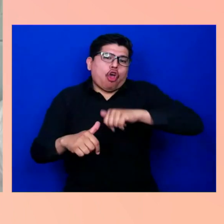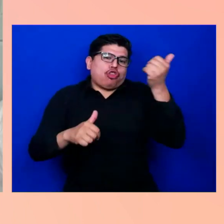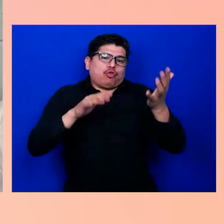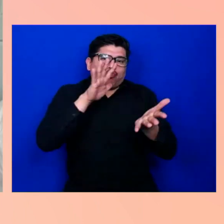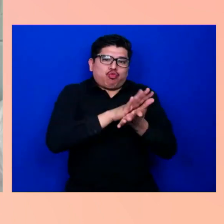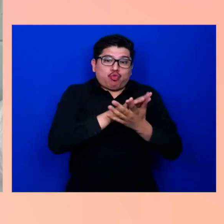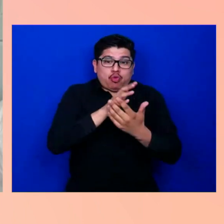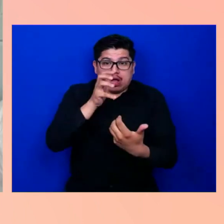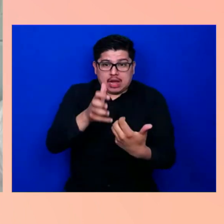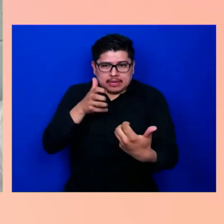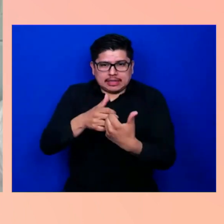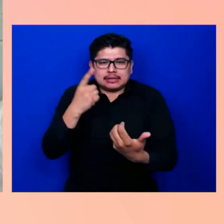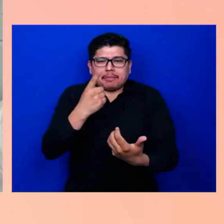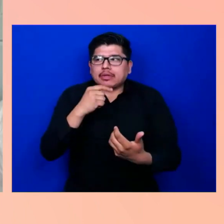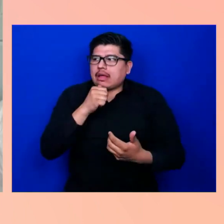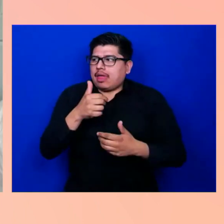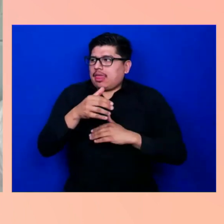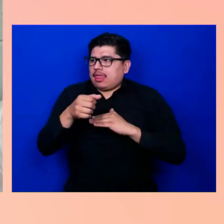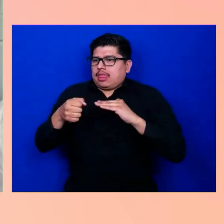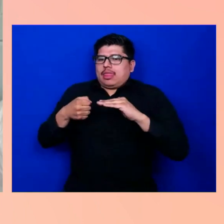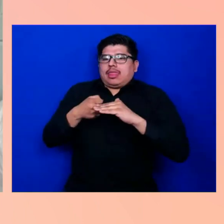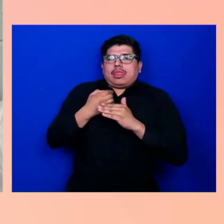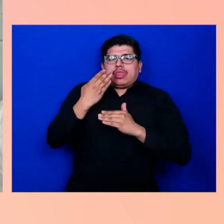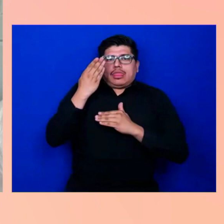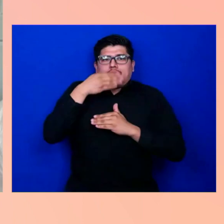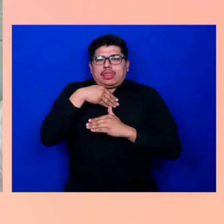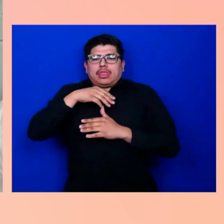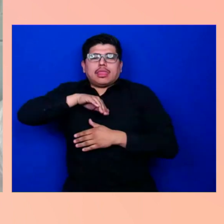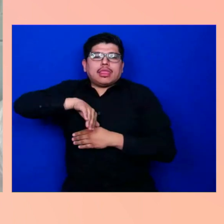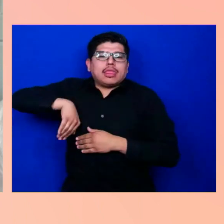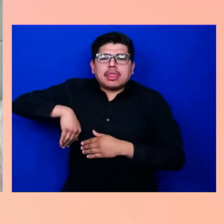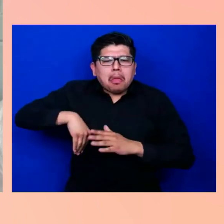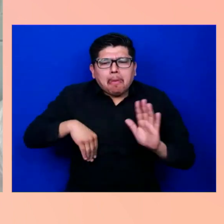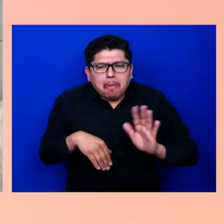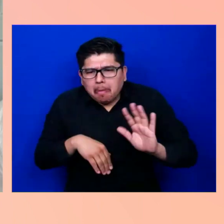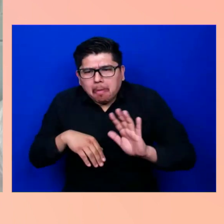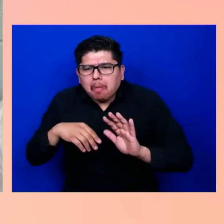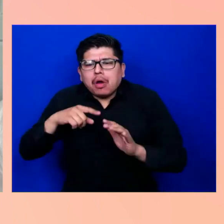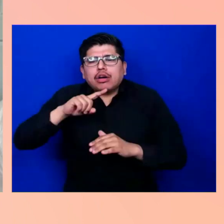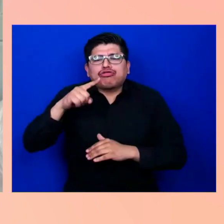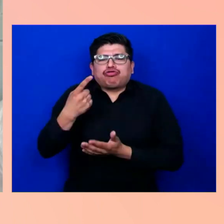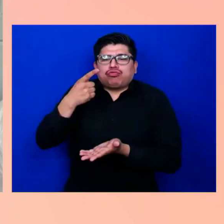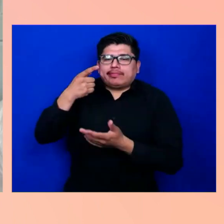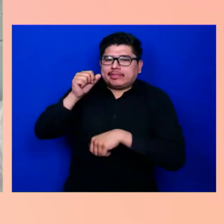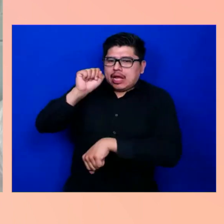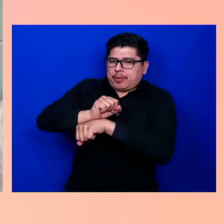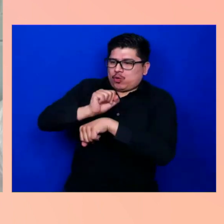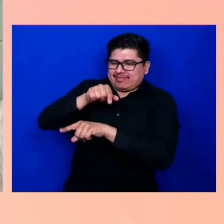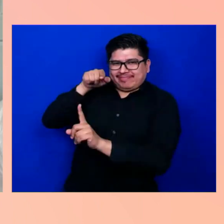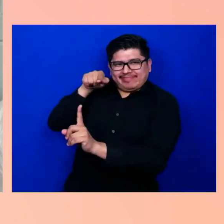It's something that not just schools, but employers can actually build into the culture to distinguish